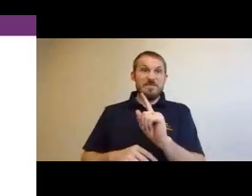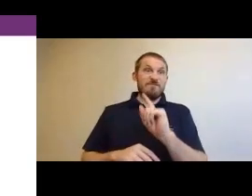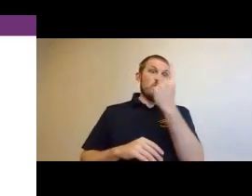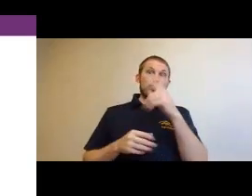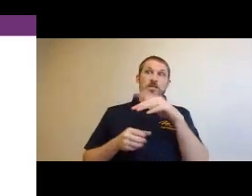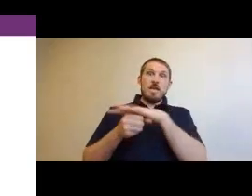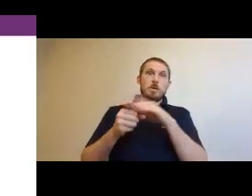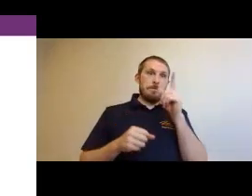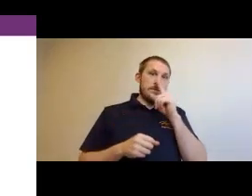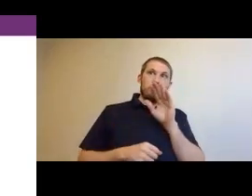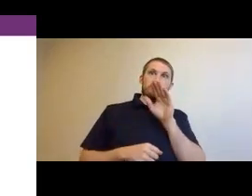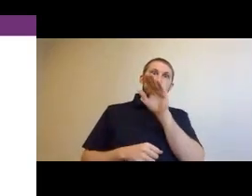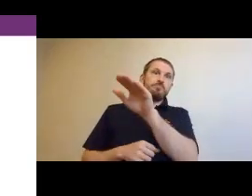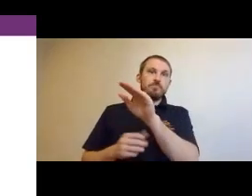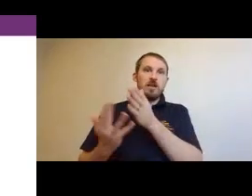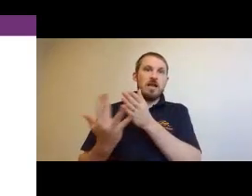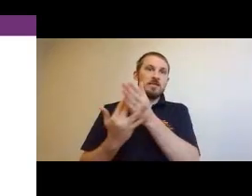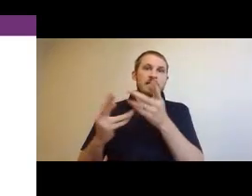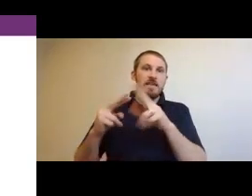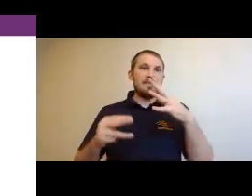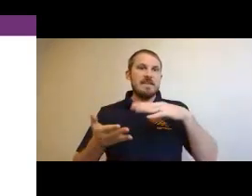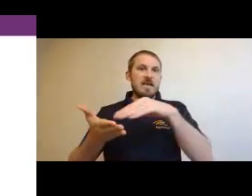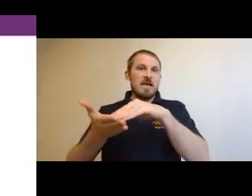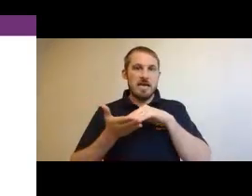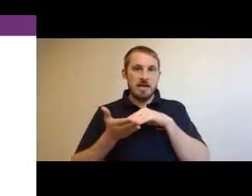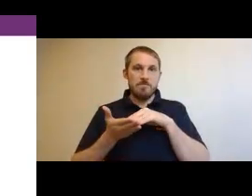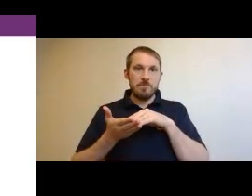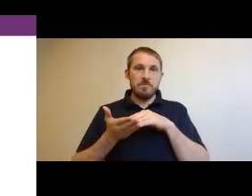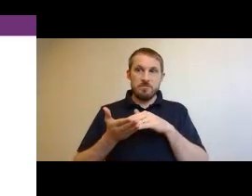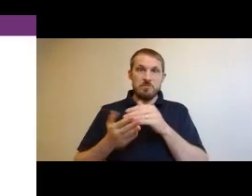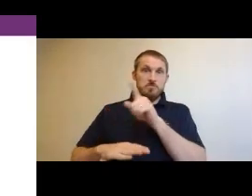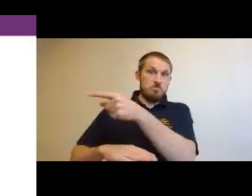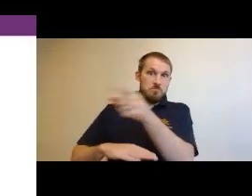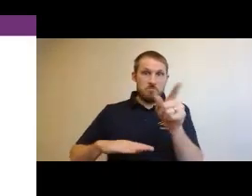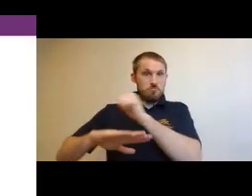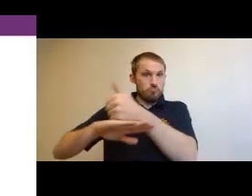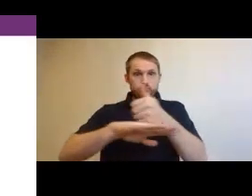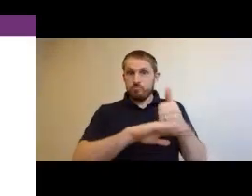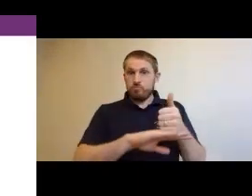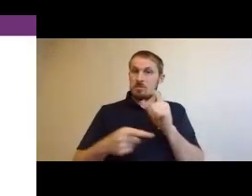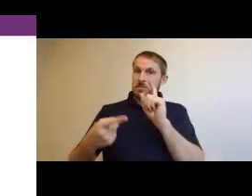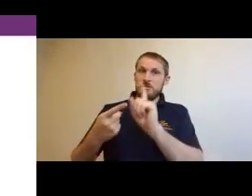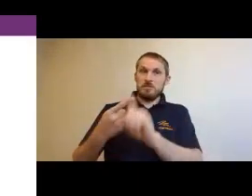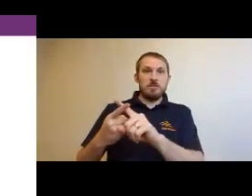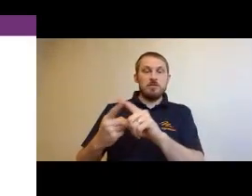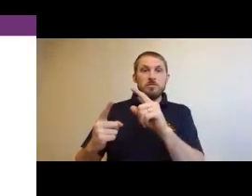need help, and they continue to play a big role even when someone has a funded NDIS plan.